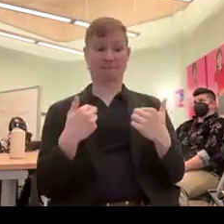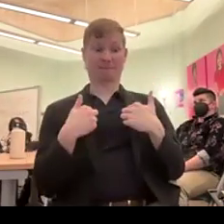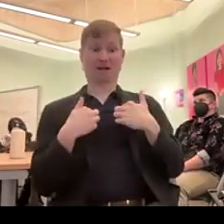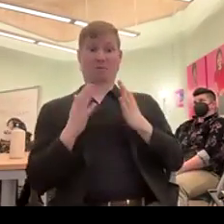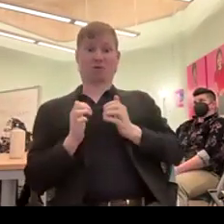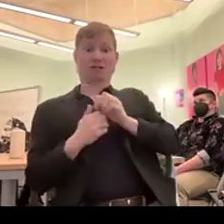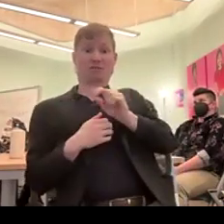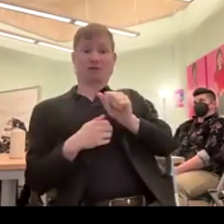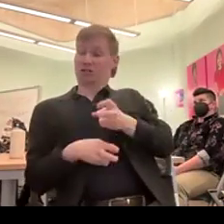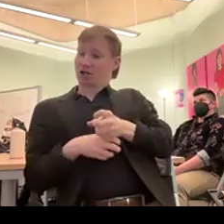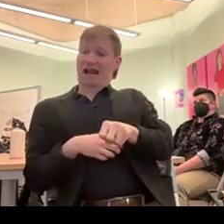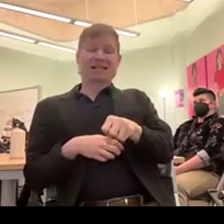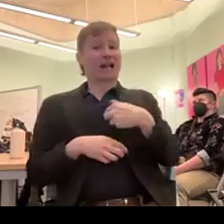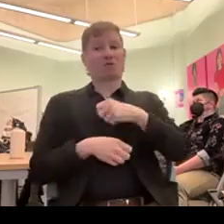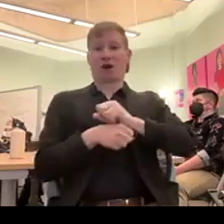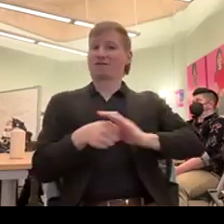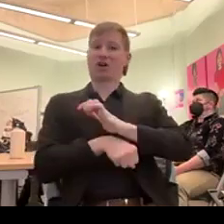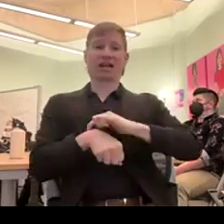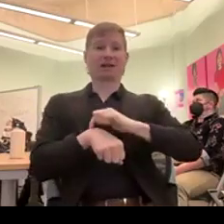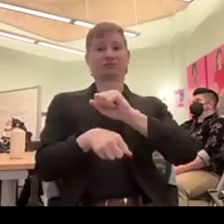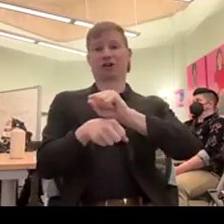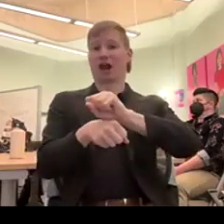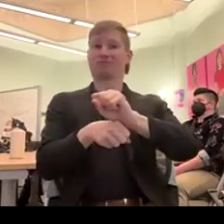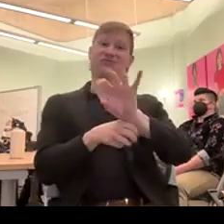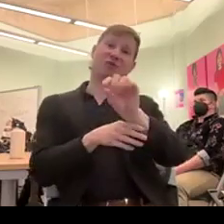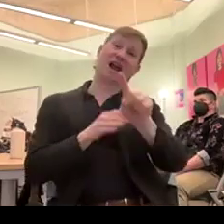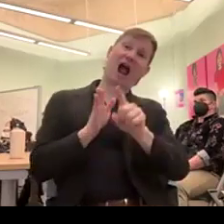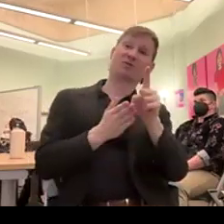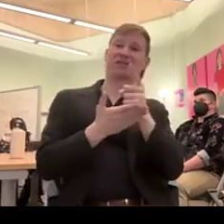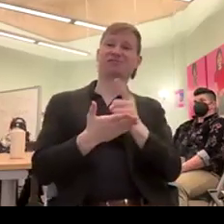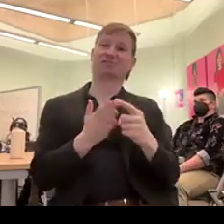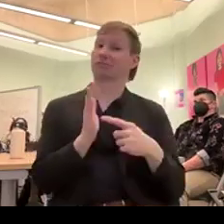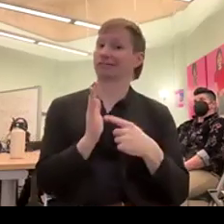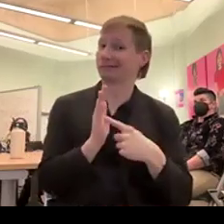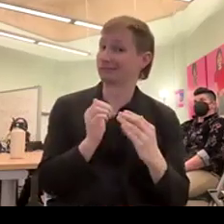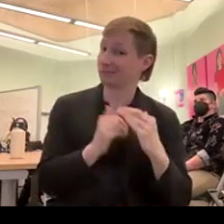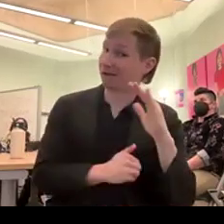So for me, in terms of my disability, it is really hard. Like yes, I work a full-time job, 40 hours a